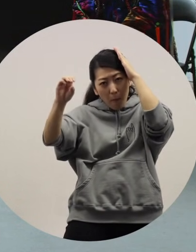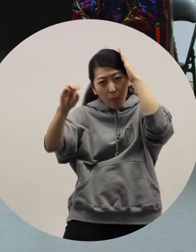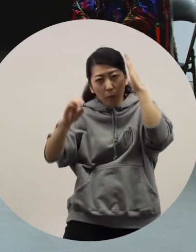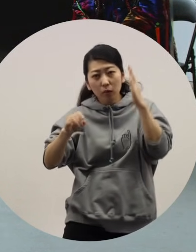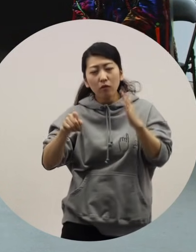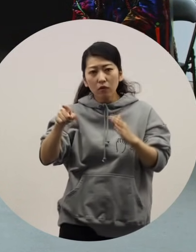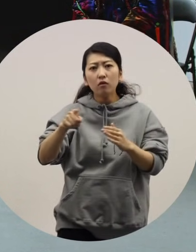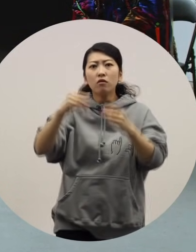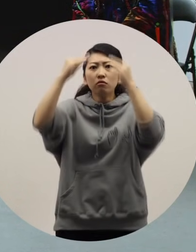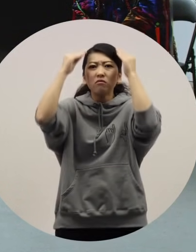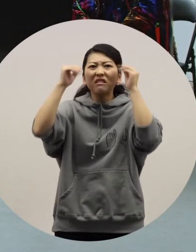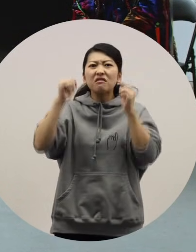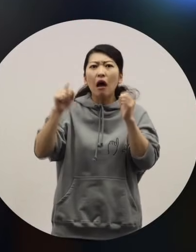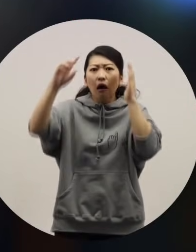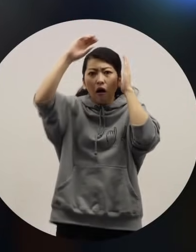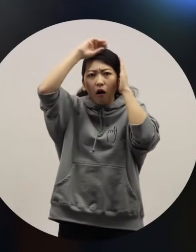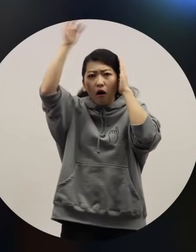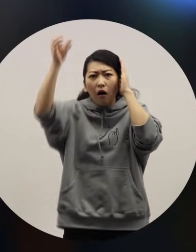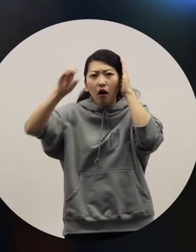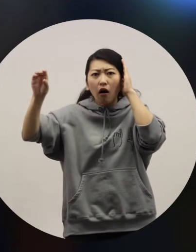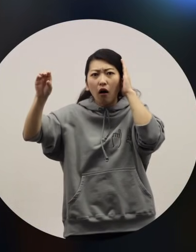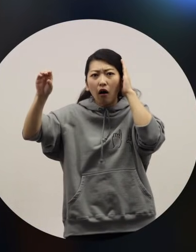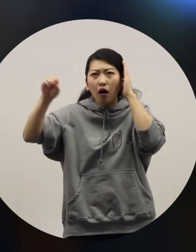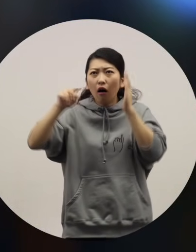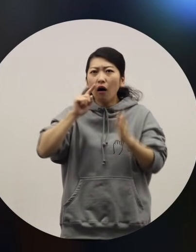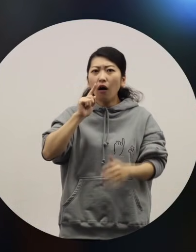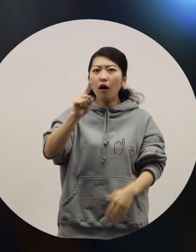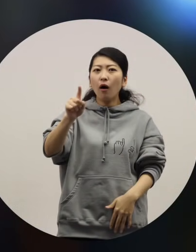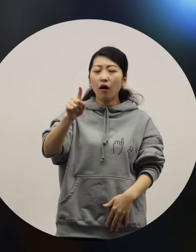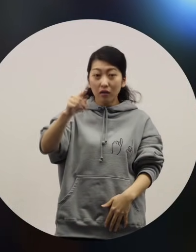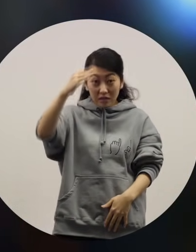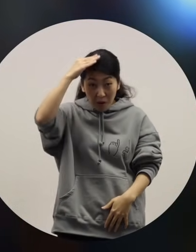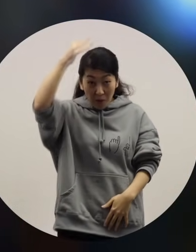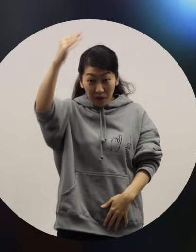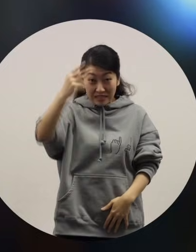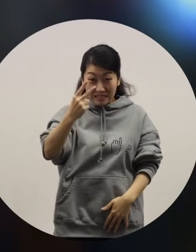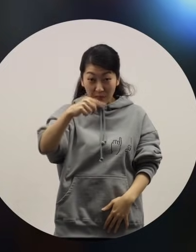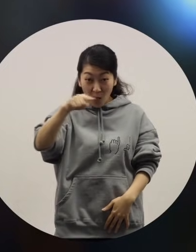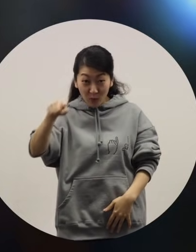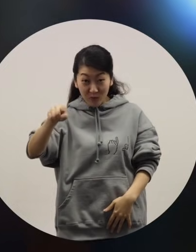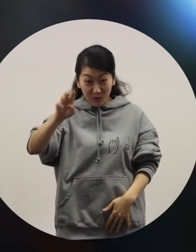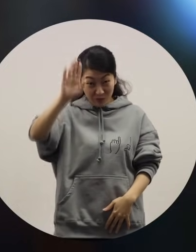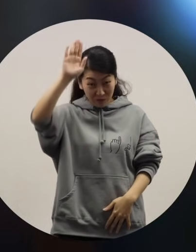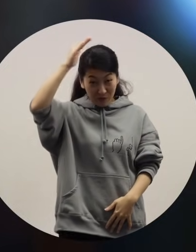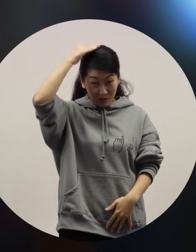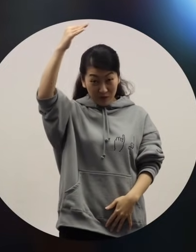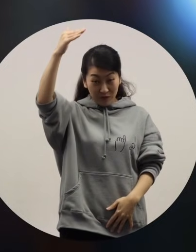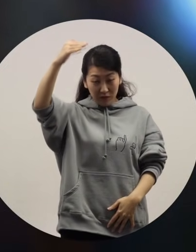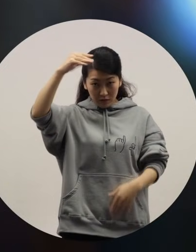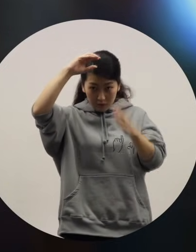[Takaya] I saw the person wearing it instead of a hat. [Ochiai] The person must have been over 2 meters tall with that on. [Takaya] Yes, he was about two meters tall.